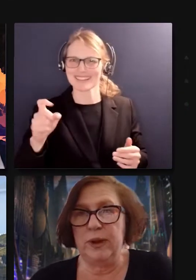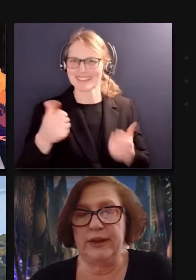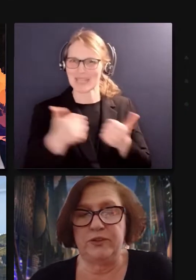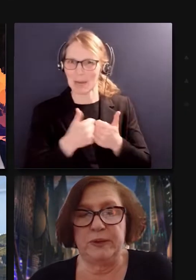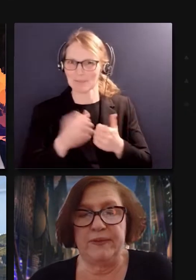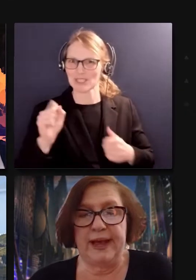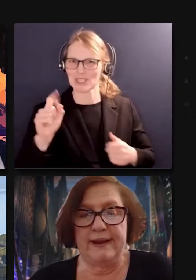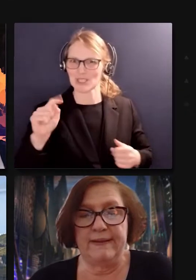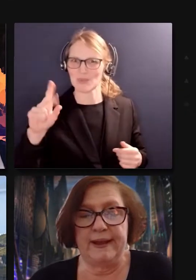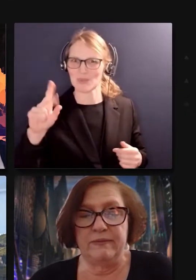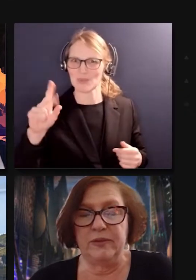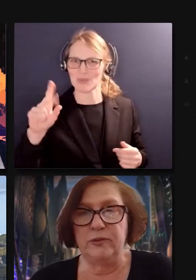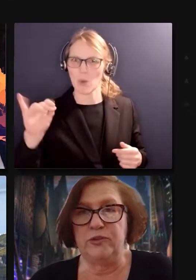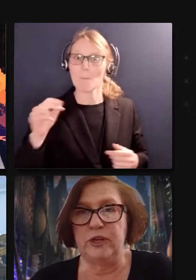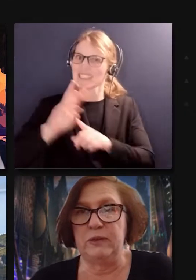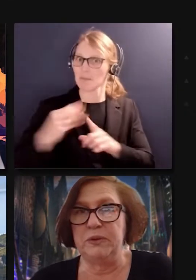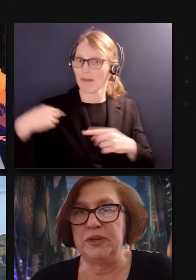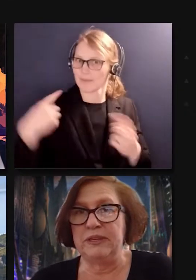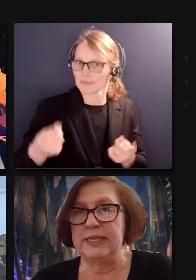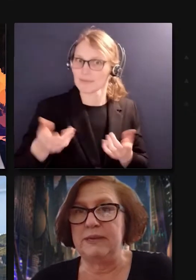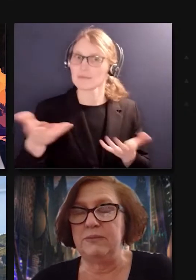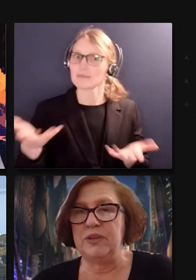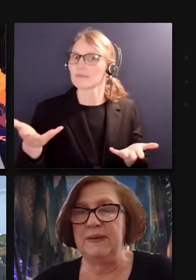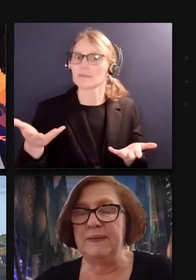what has been that evolution in building teams?